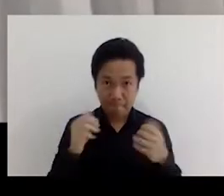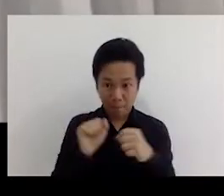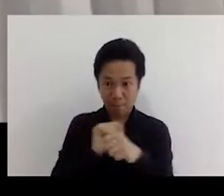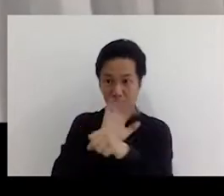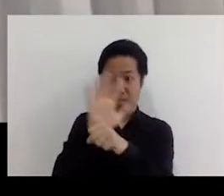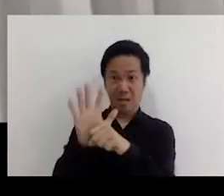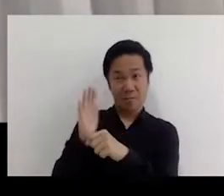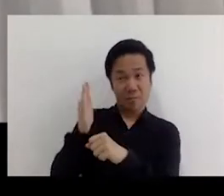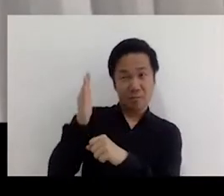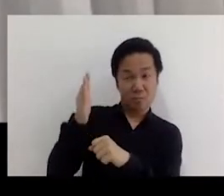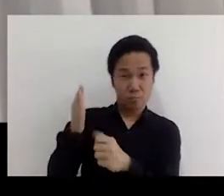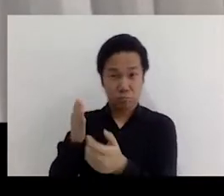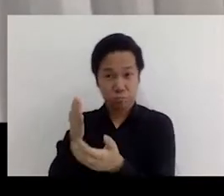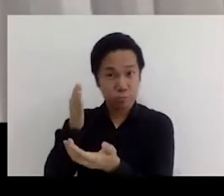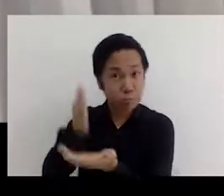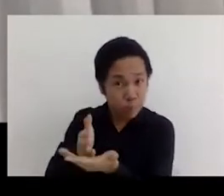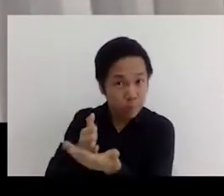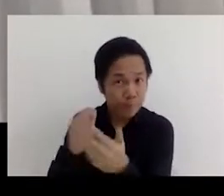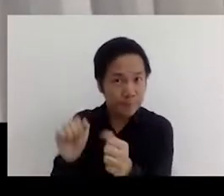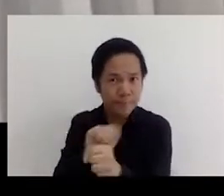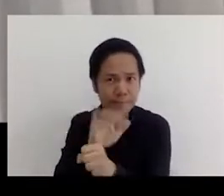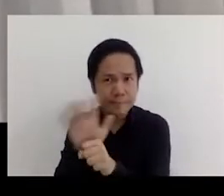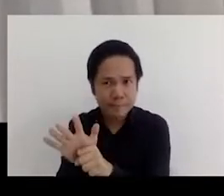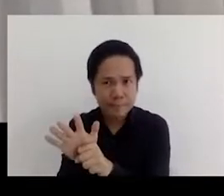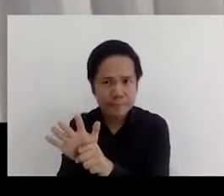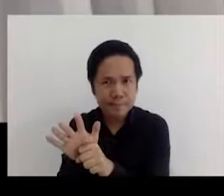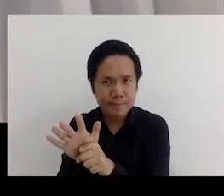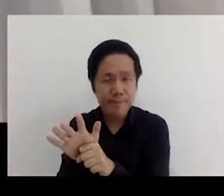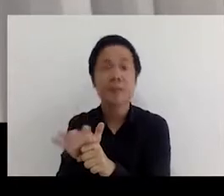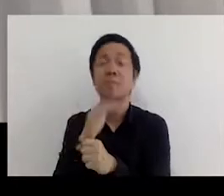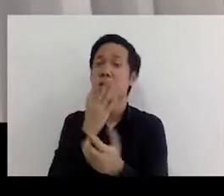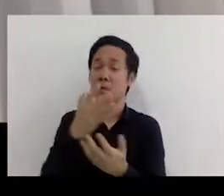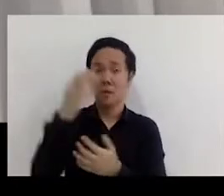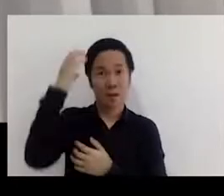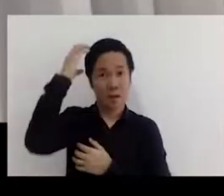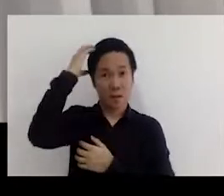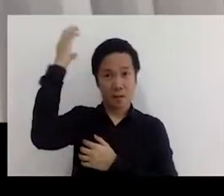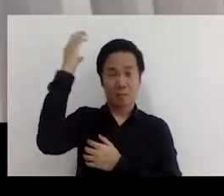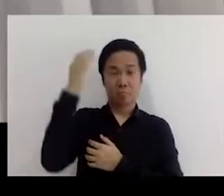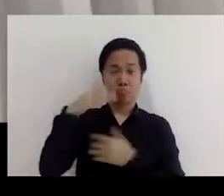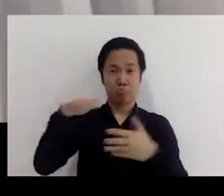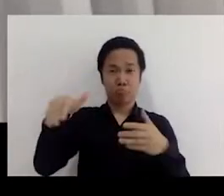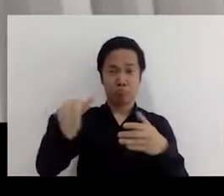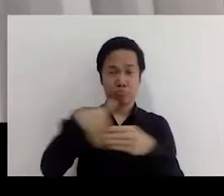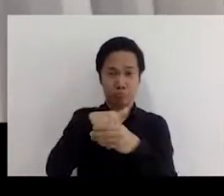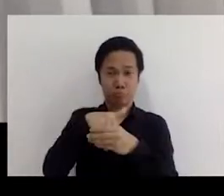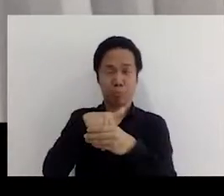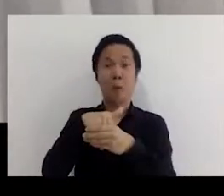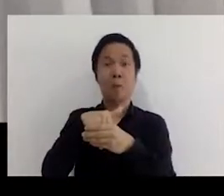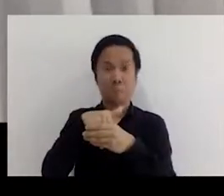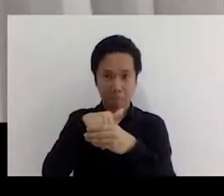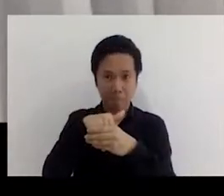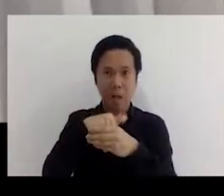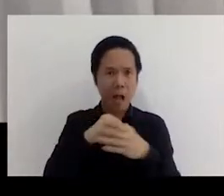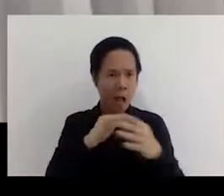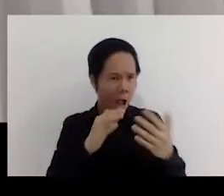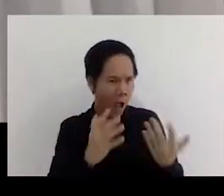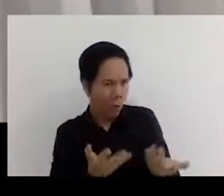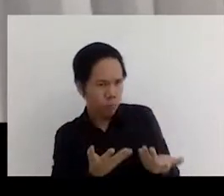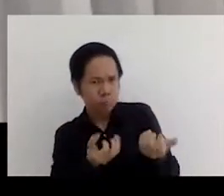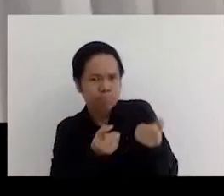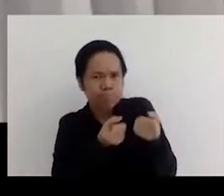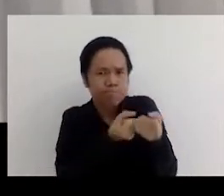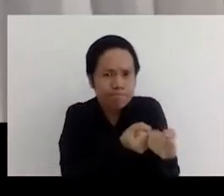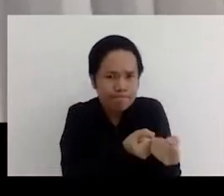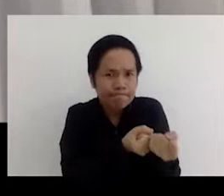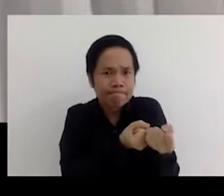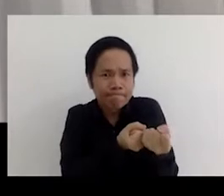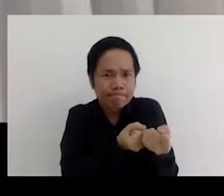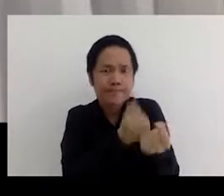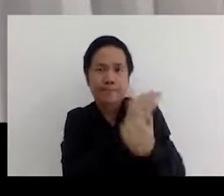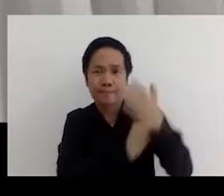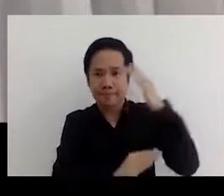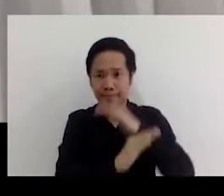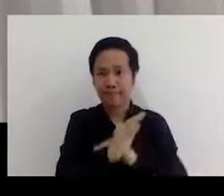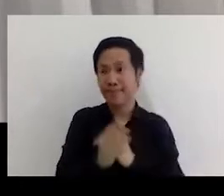it will be necessary that the State Parties report to the Committee on the Rights of Persons with Disabilities.